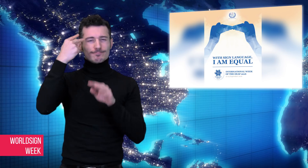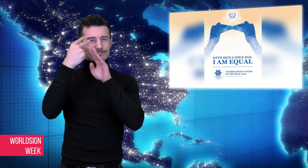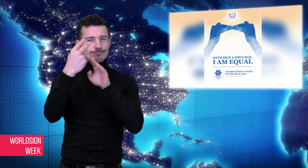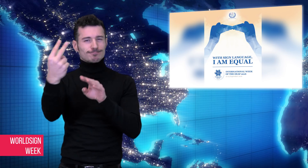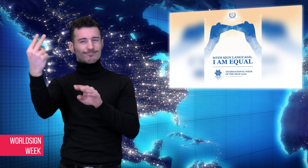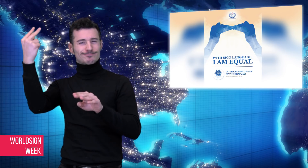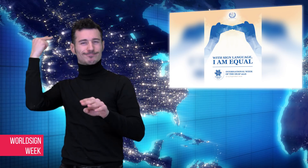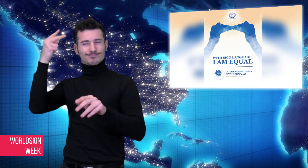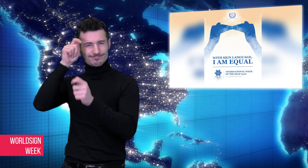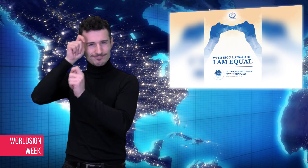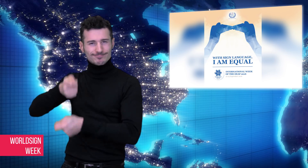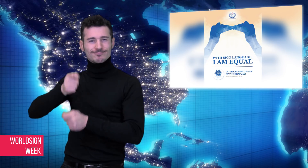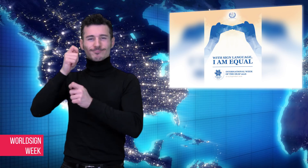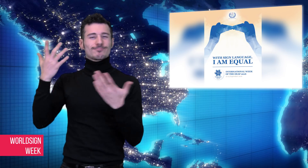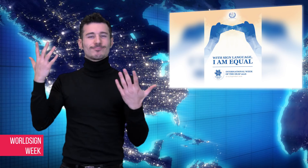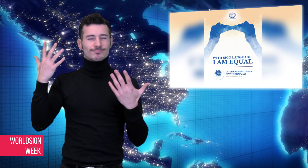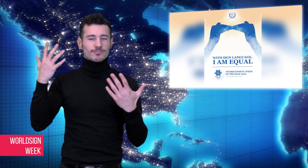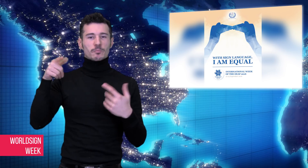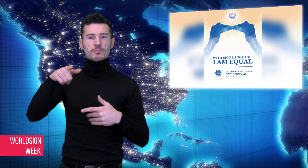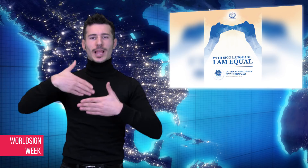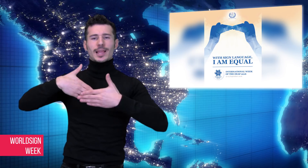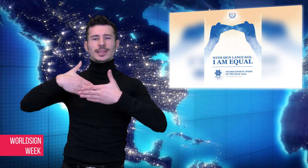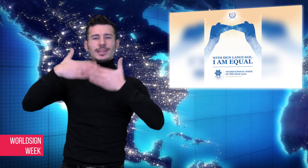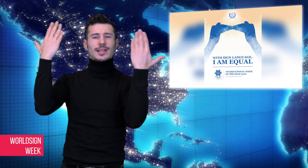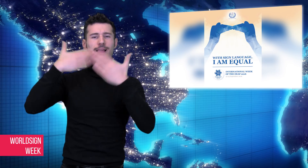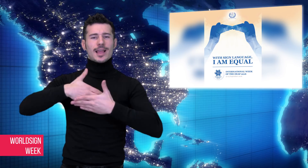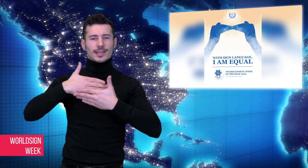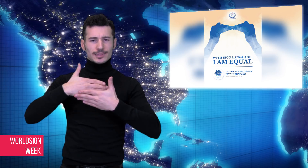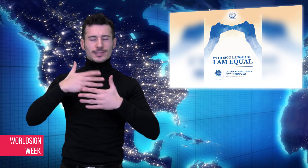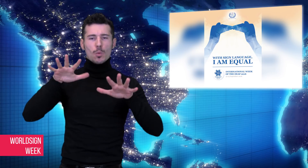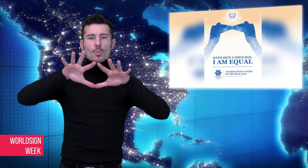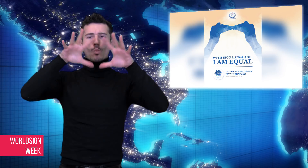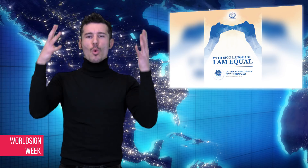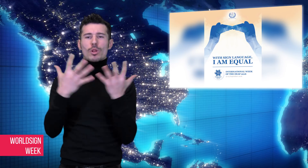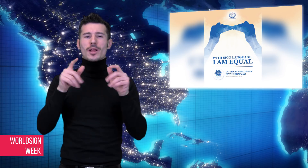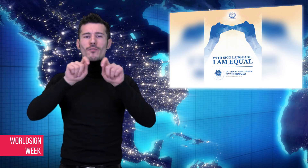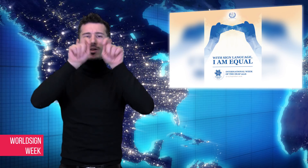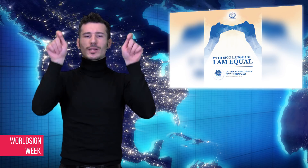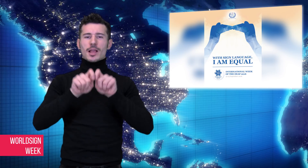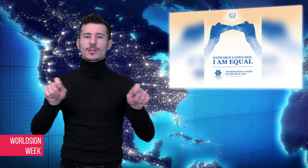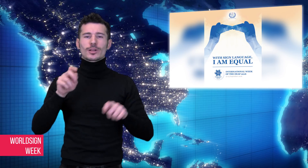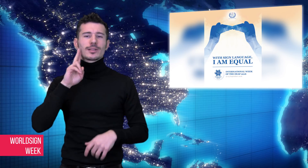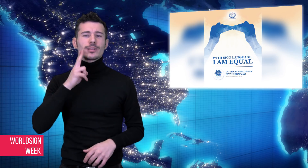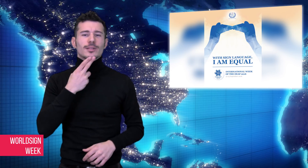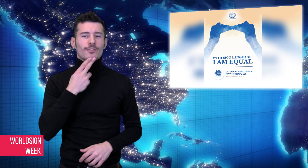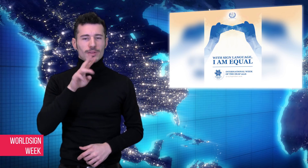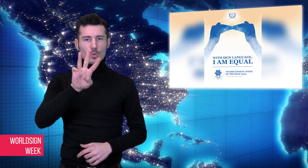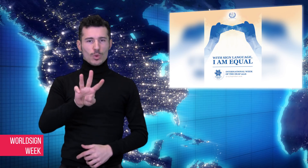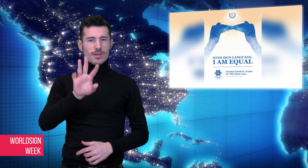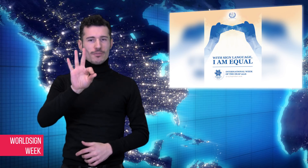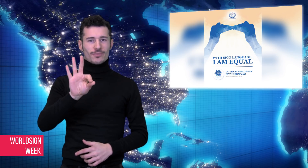commemorates the day the World Federation of the Deaf (WFD) was